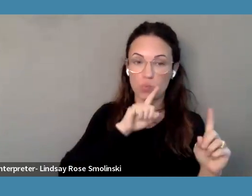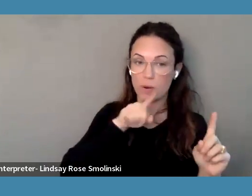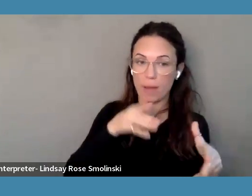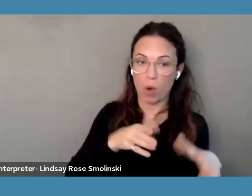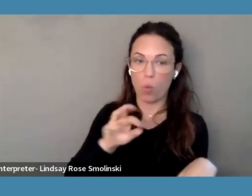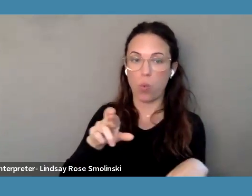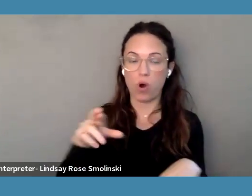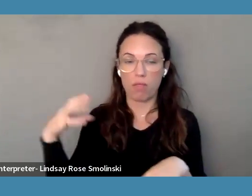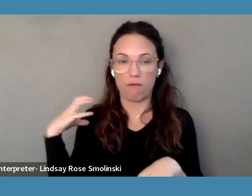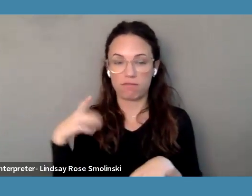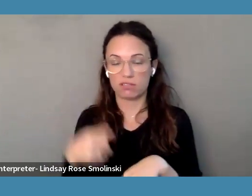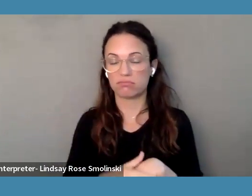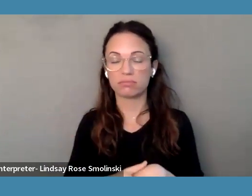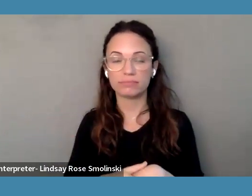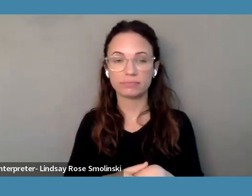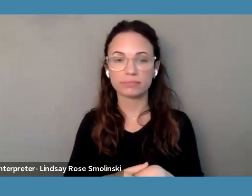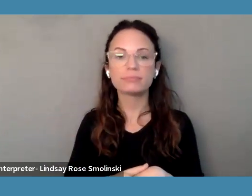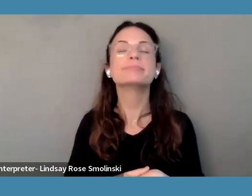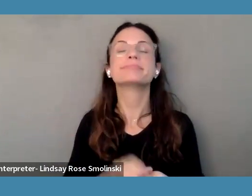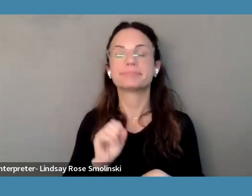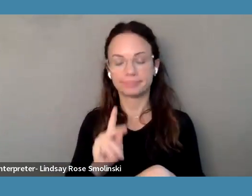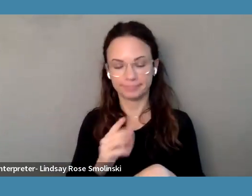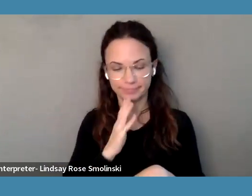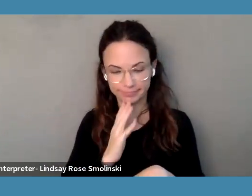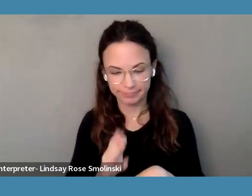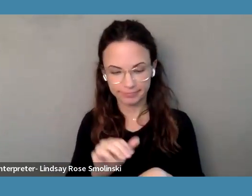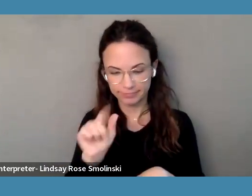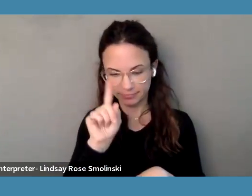[Maddie] Thank you, another question is, during an Office